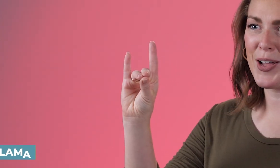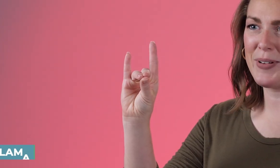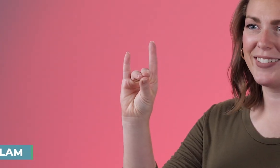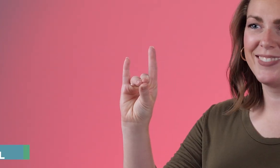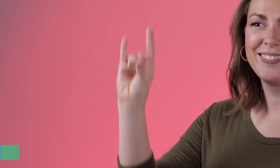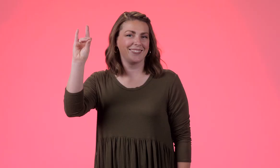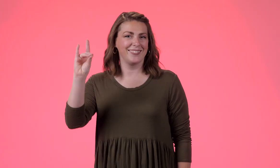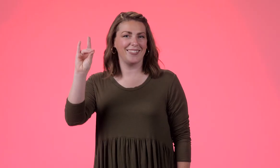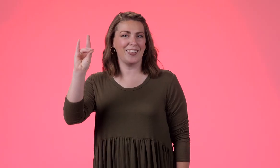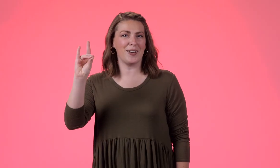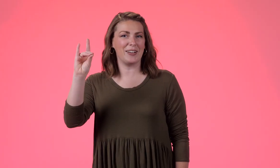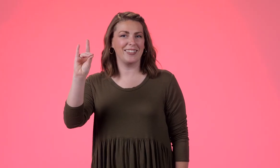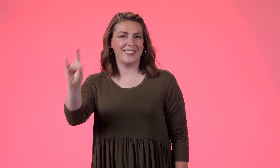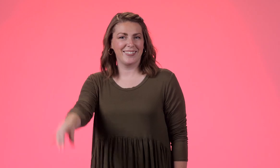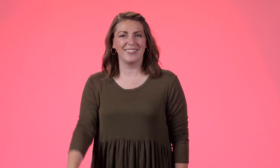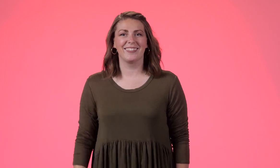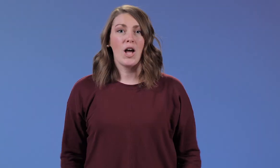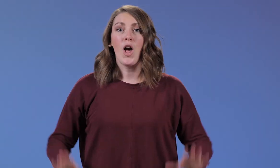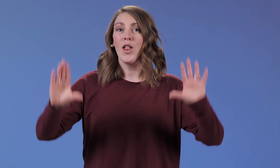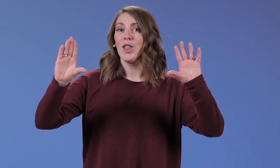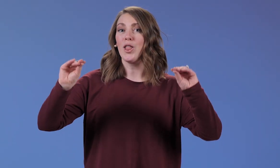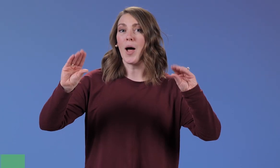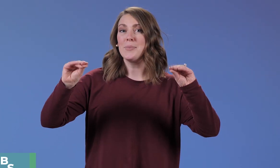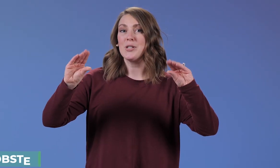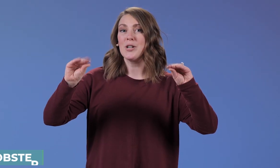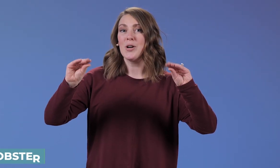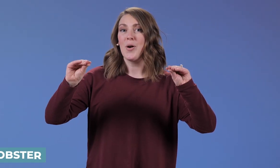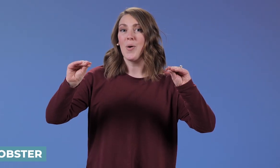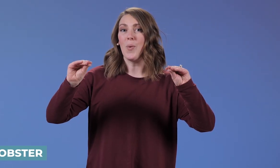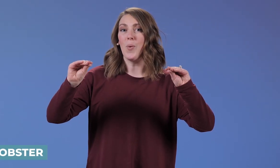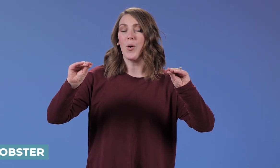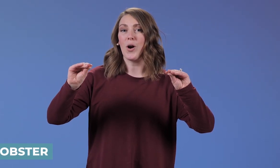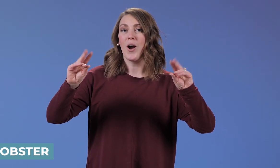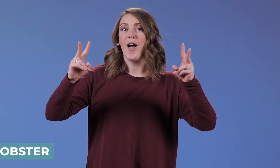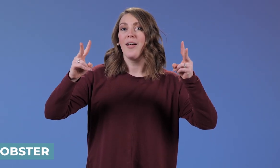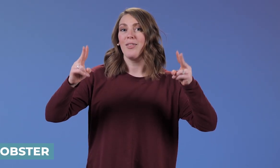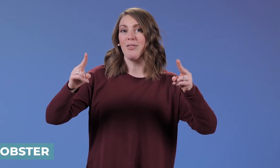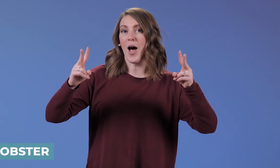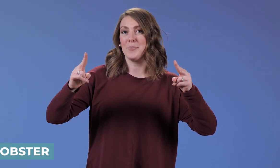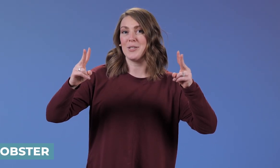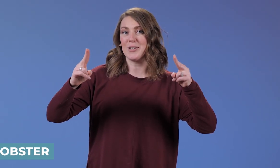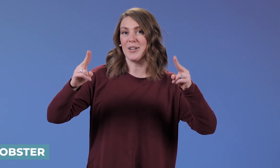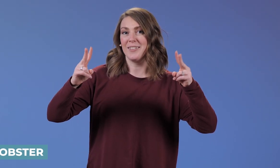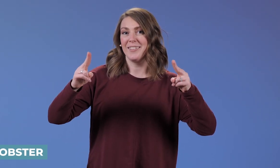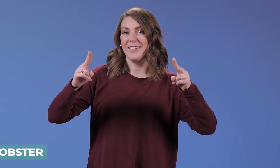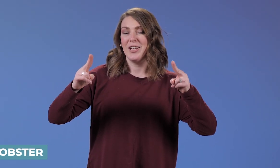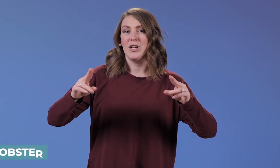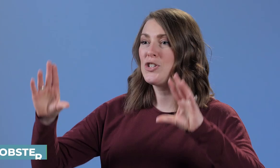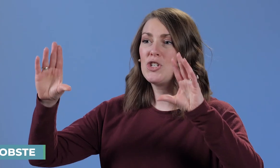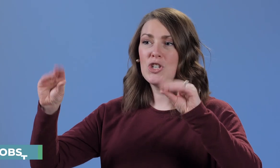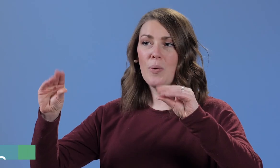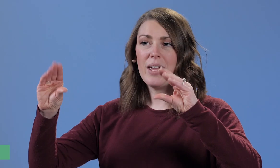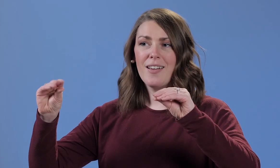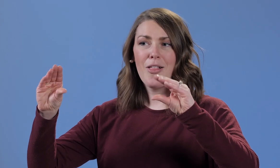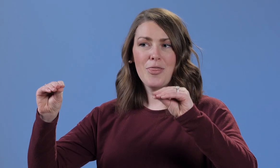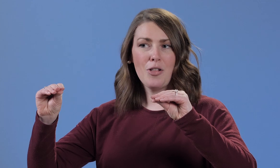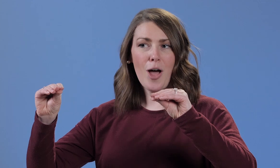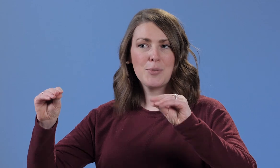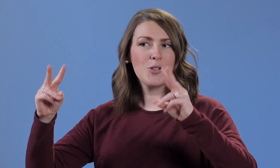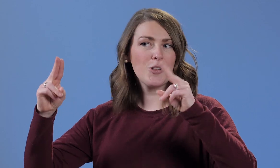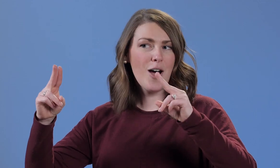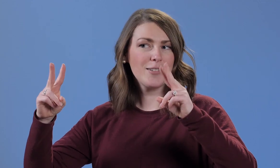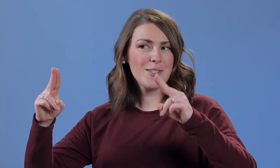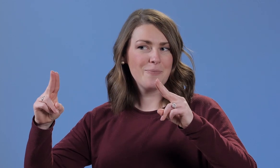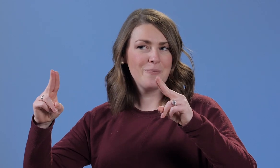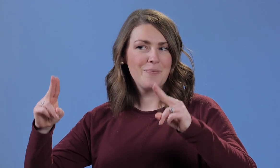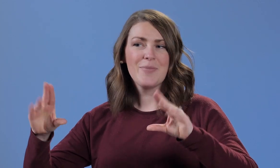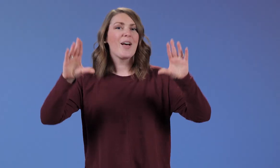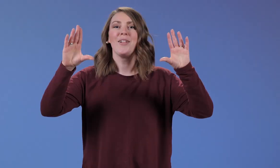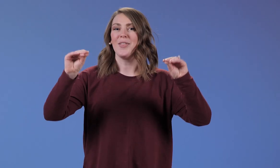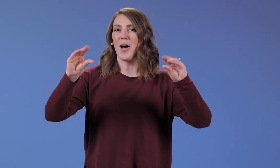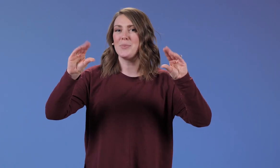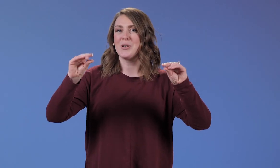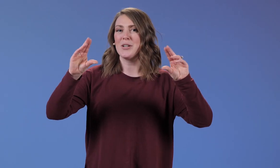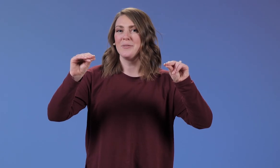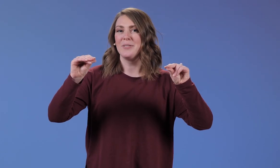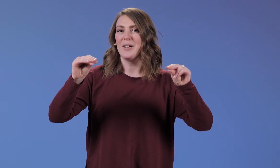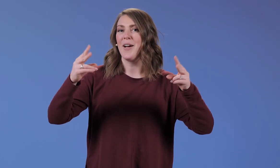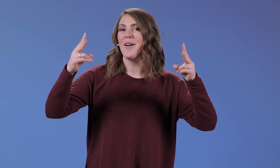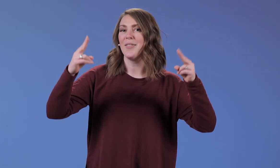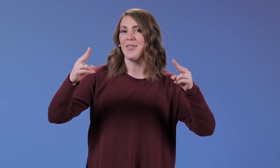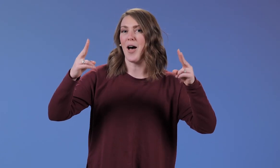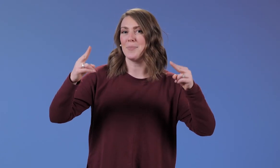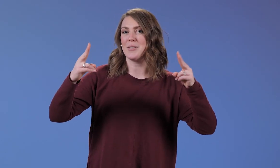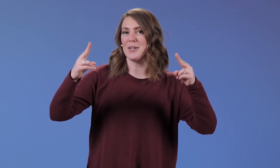llama 'llama'. 'Lobster or lobster', you're just showing the lobster's claws lobster 'lobster'.